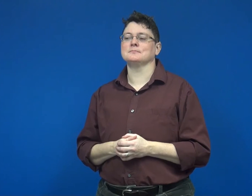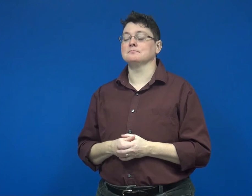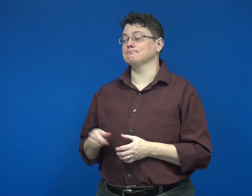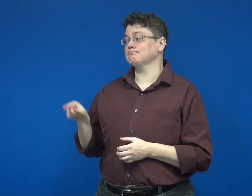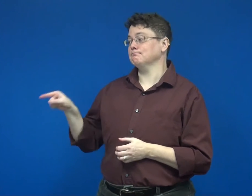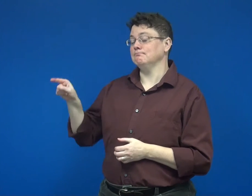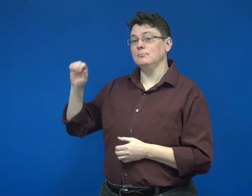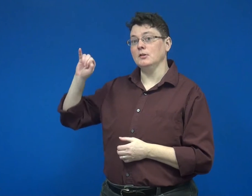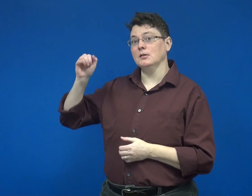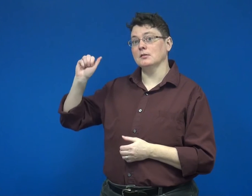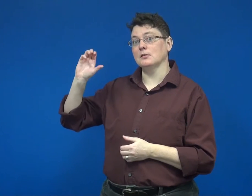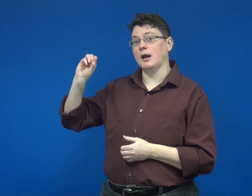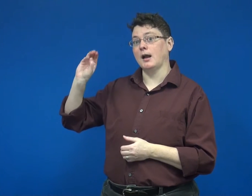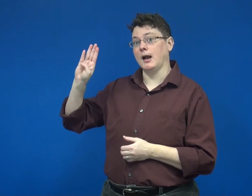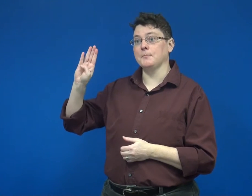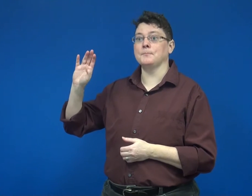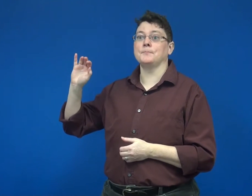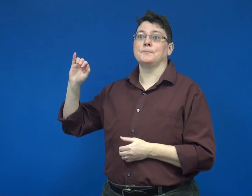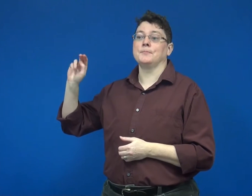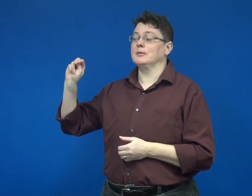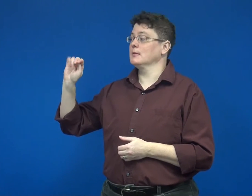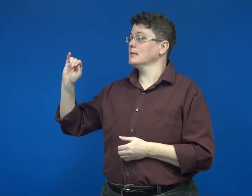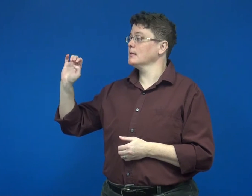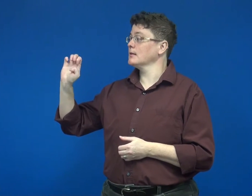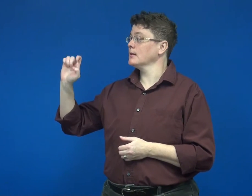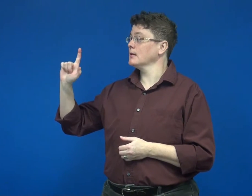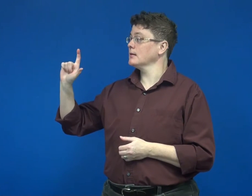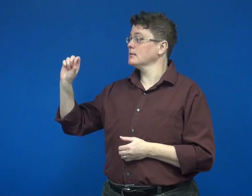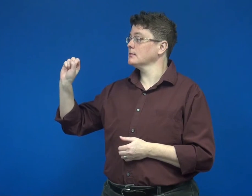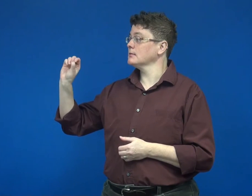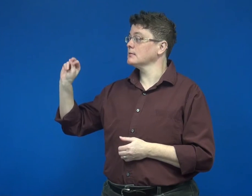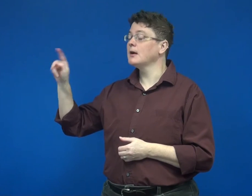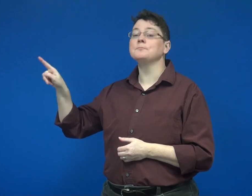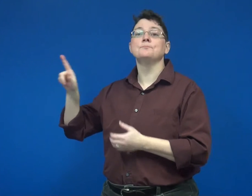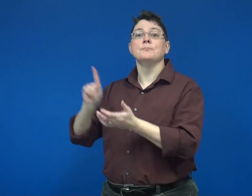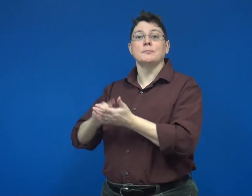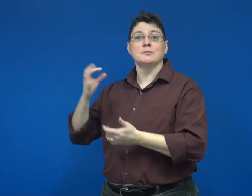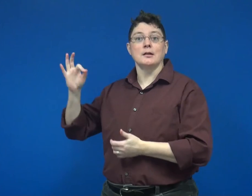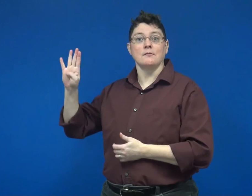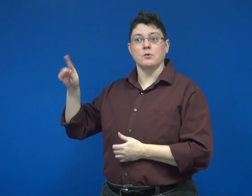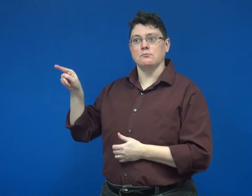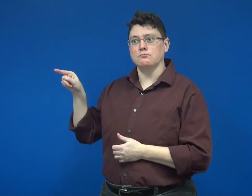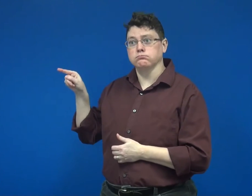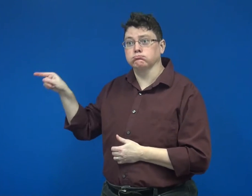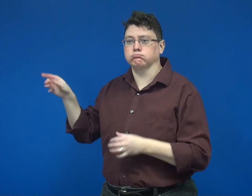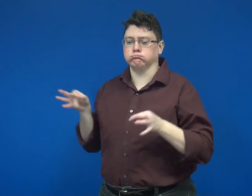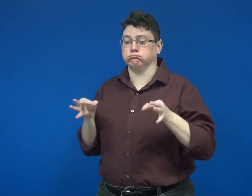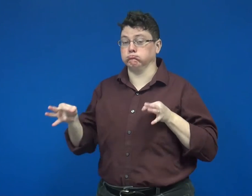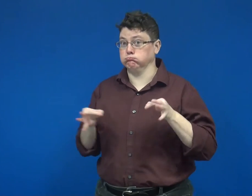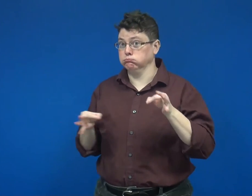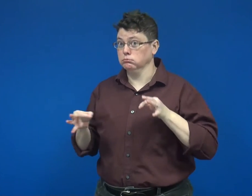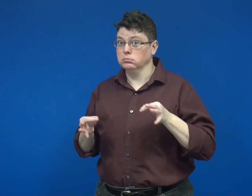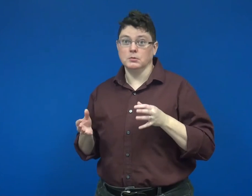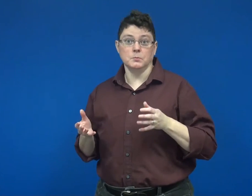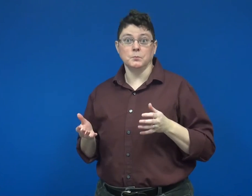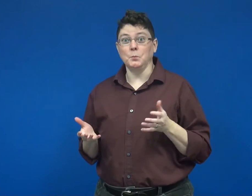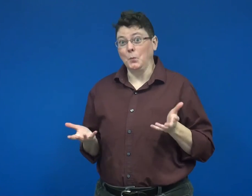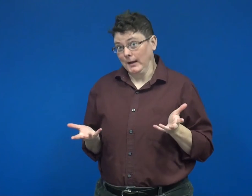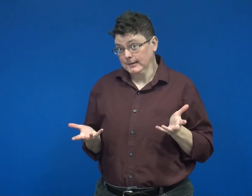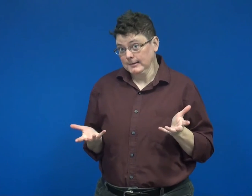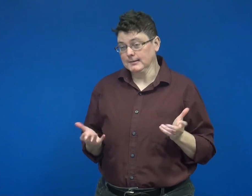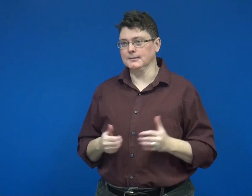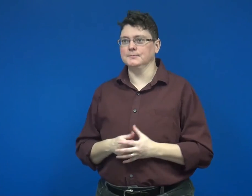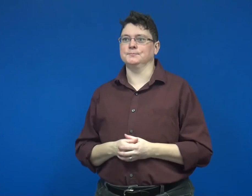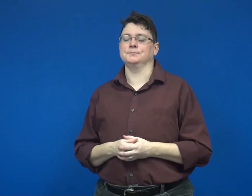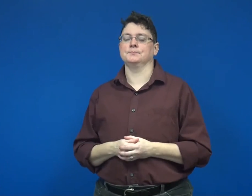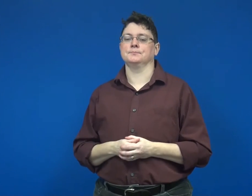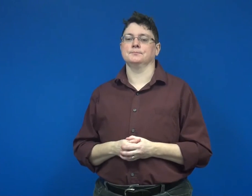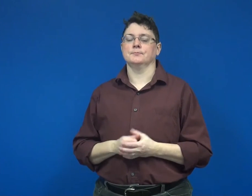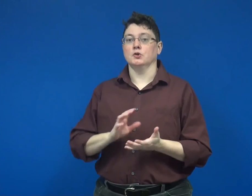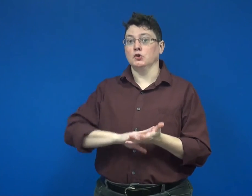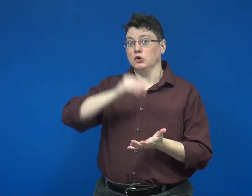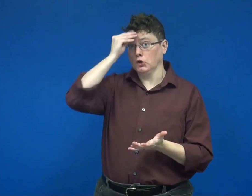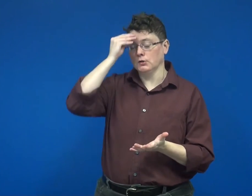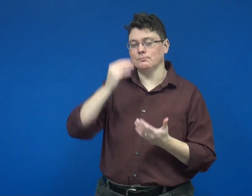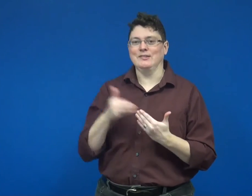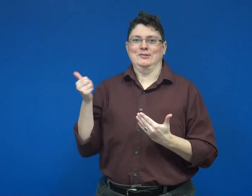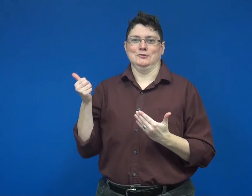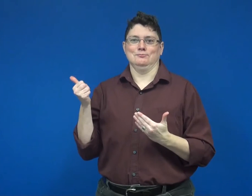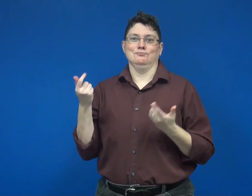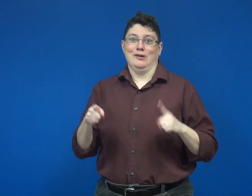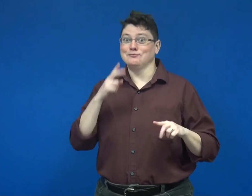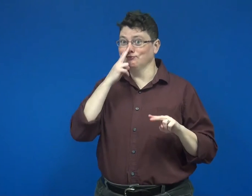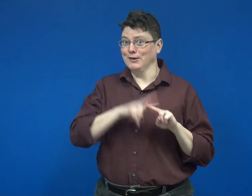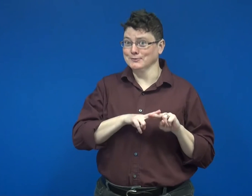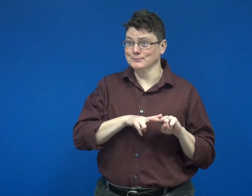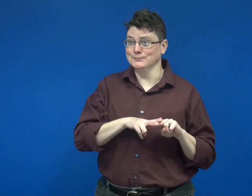According to Jacob Nielson (1994), learning is easier when it is fun.